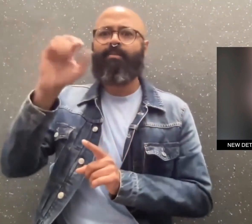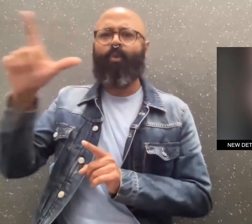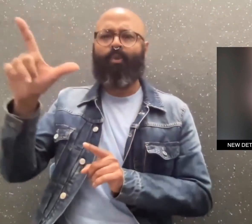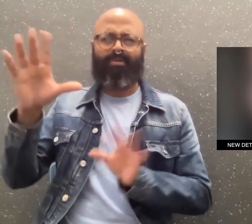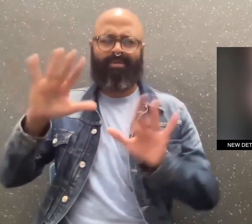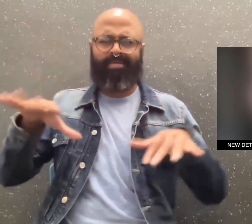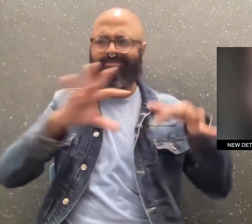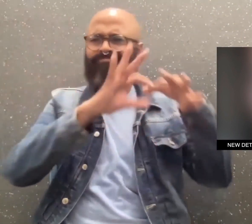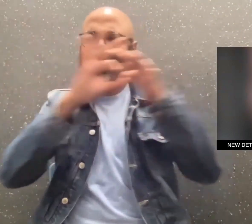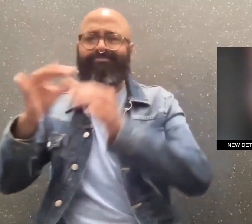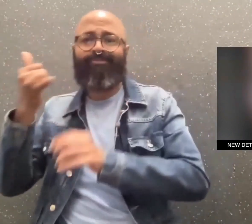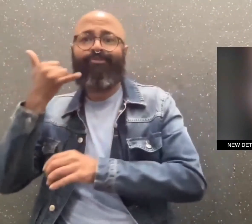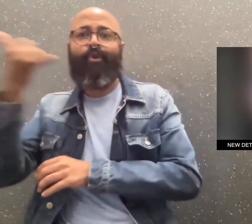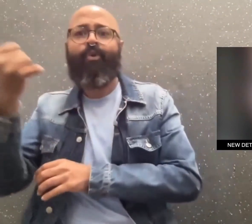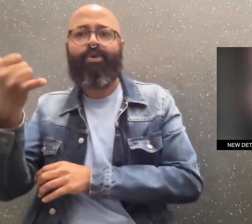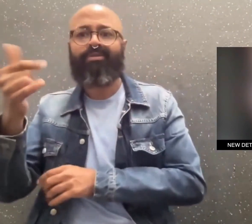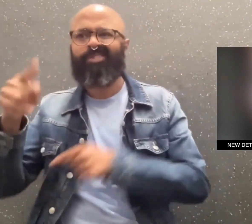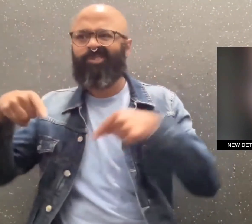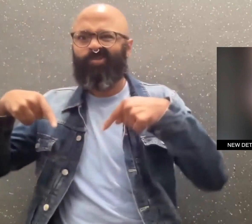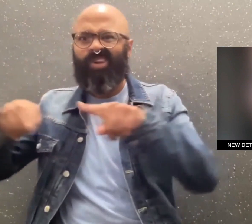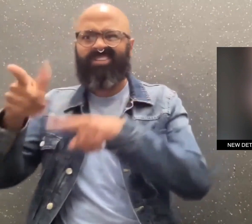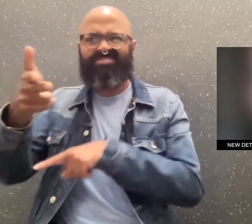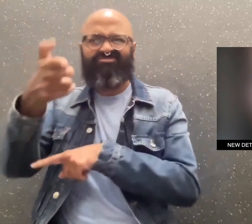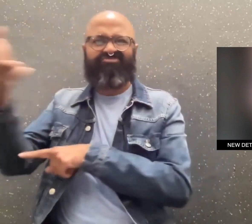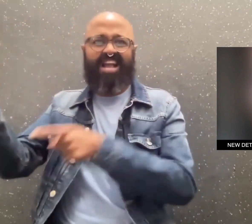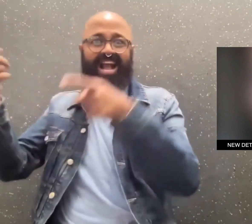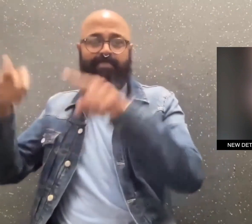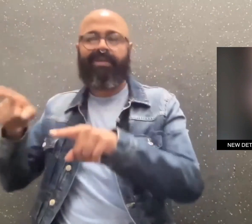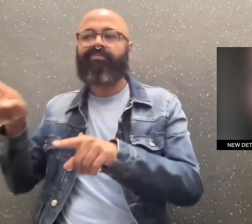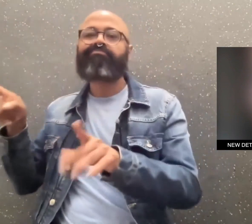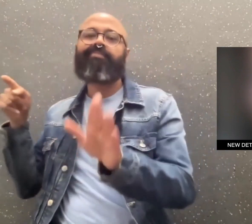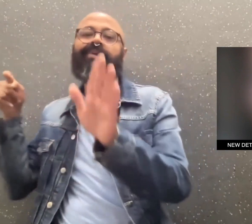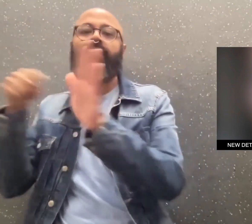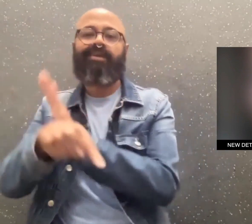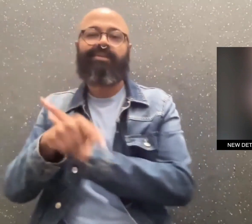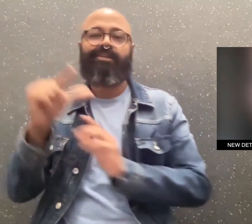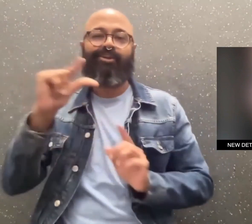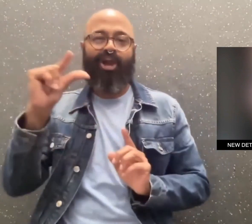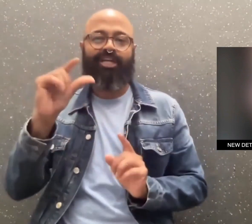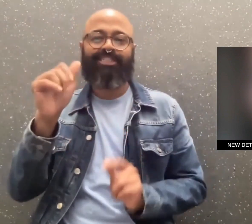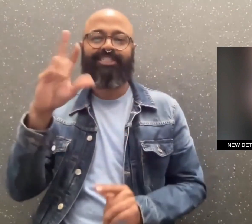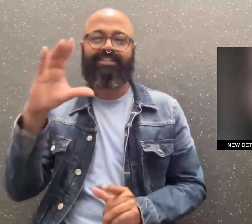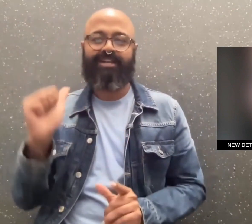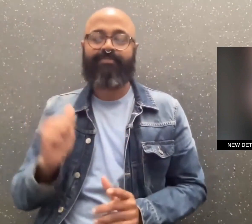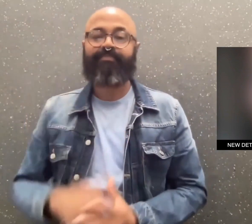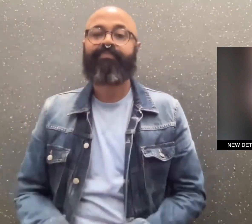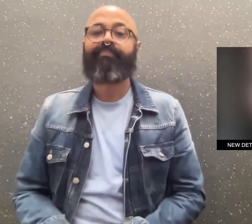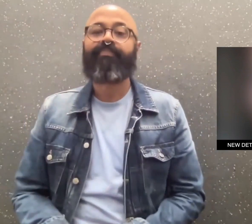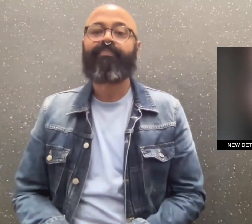Garcia was killed by a police officer who was at the mall on an unrelated call when the shooting started.